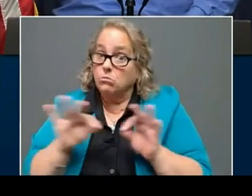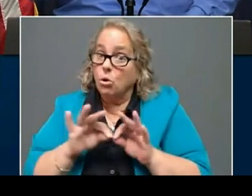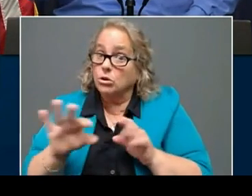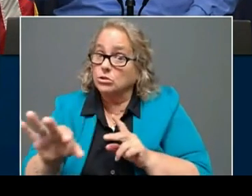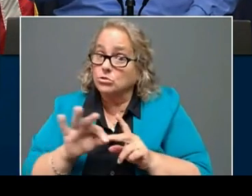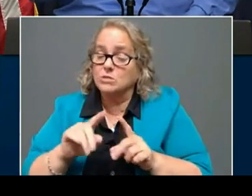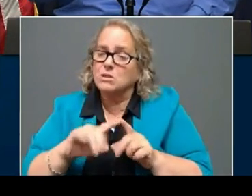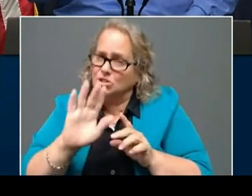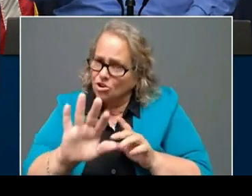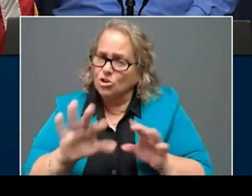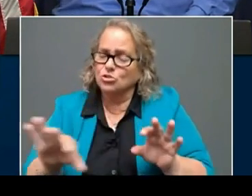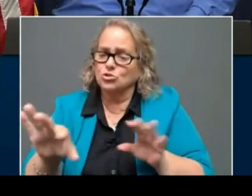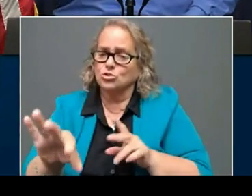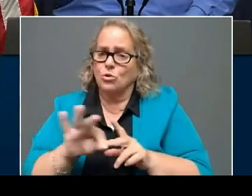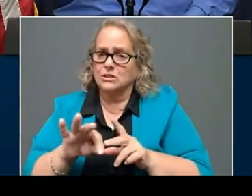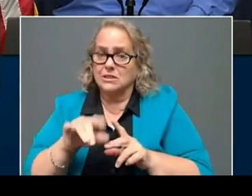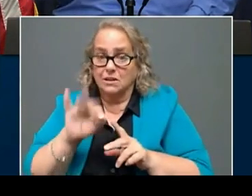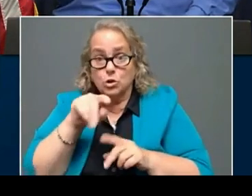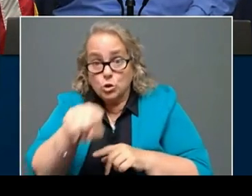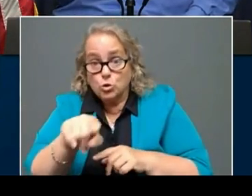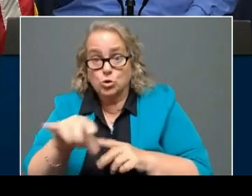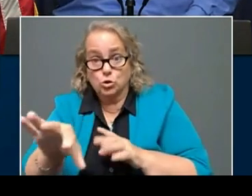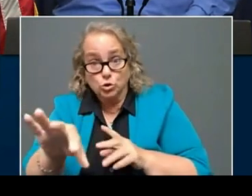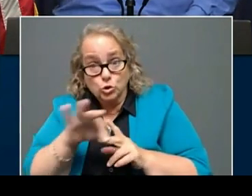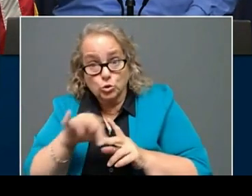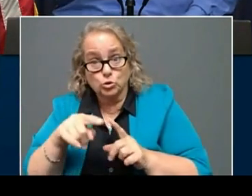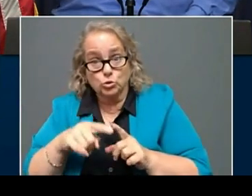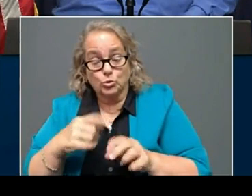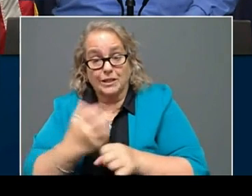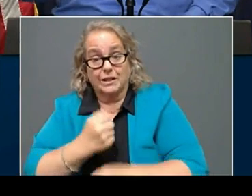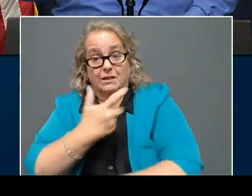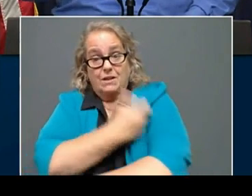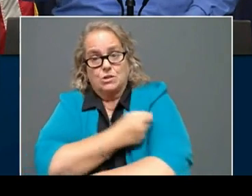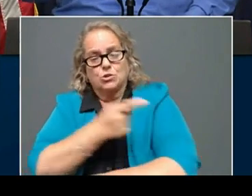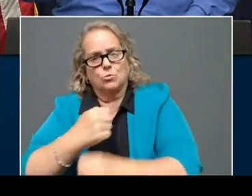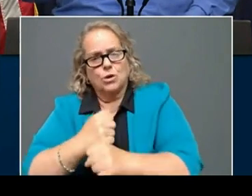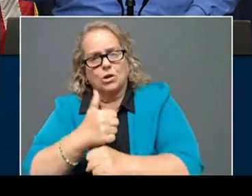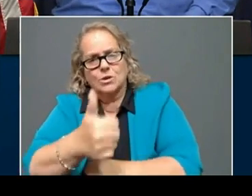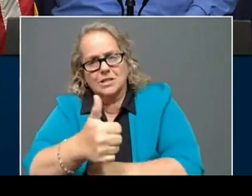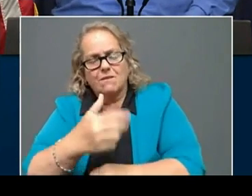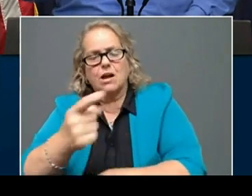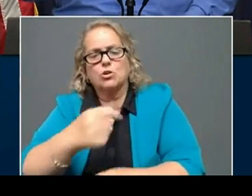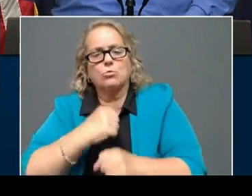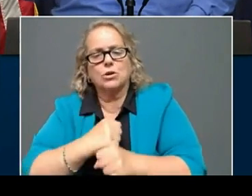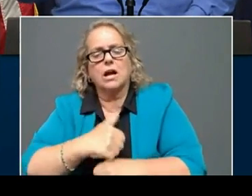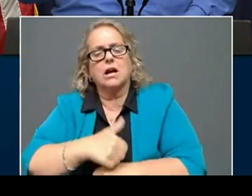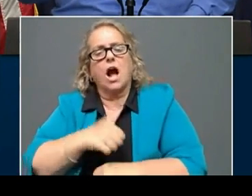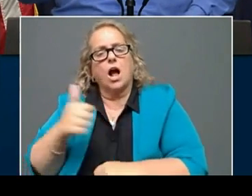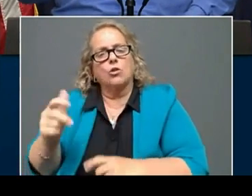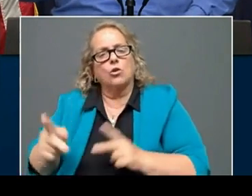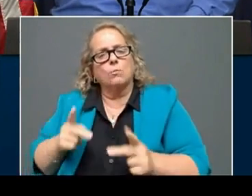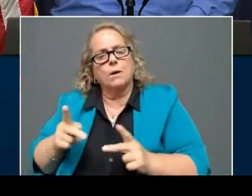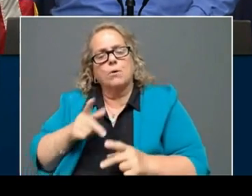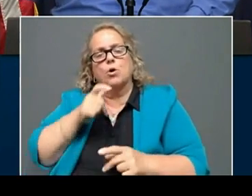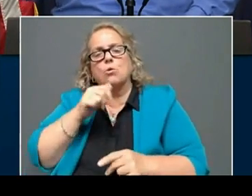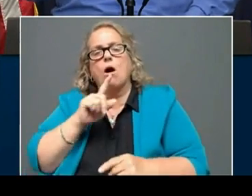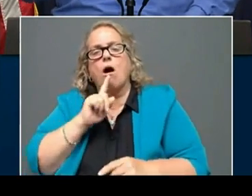choose to get vaccinated, you protect yourself and you also protect all the others who are both vaccinated and unvaccinated because the more of us who